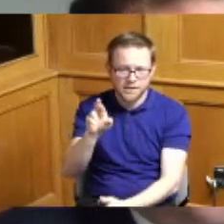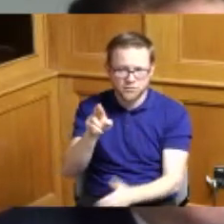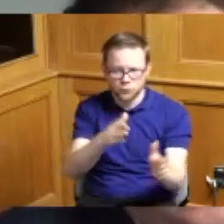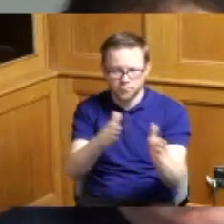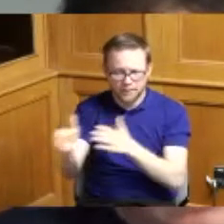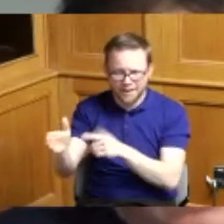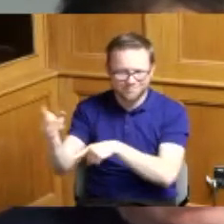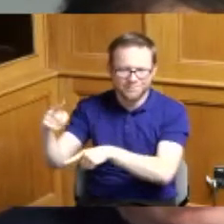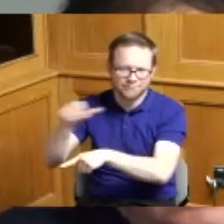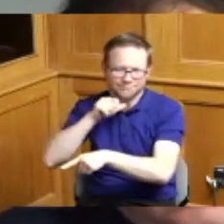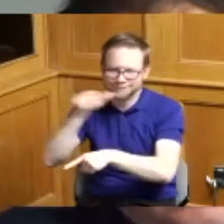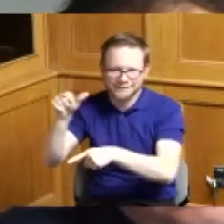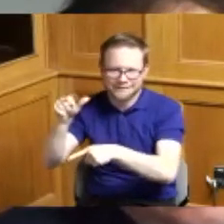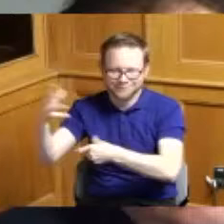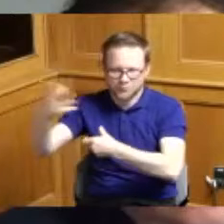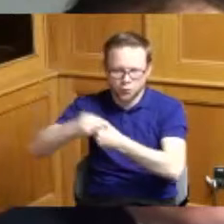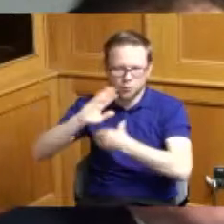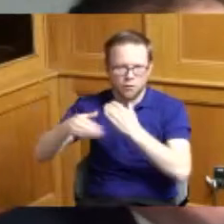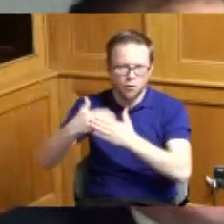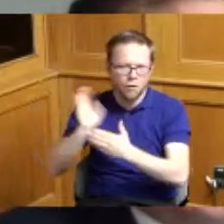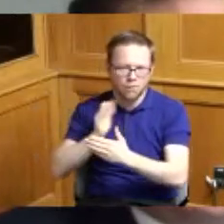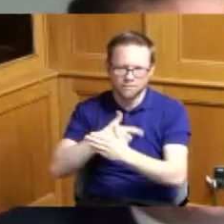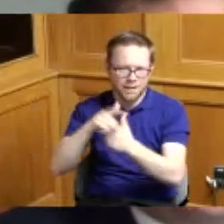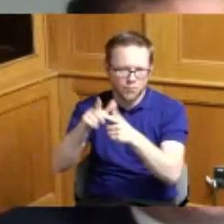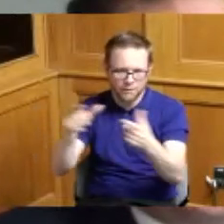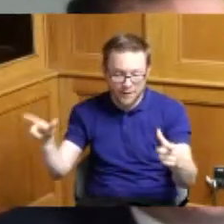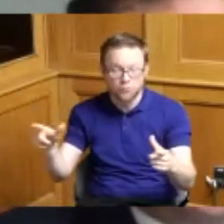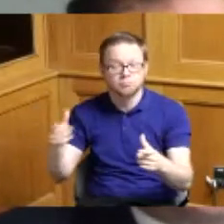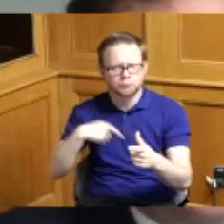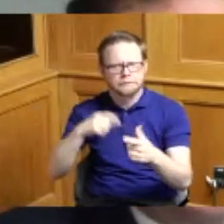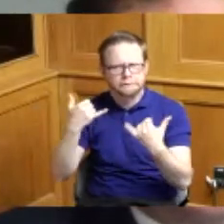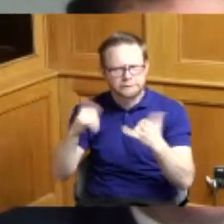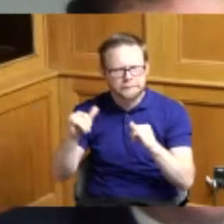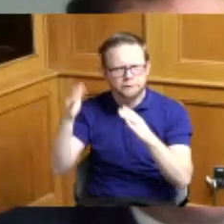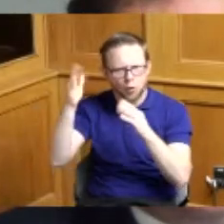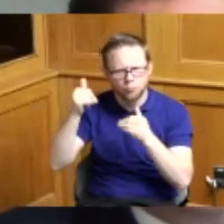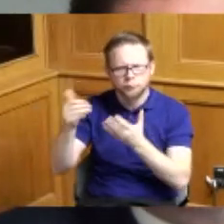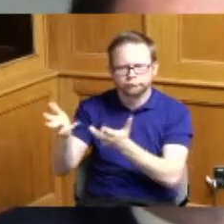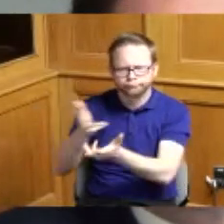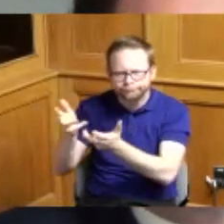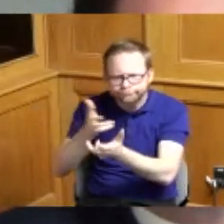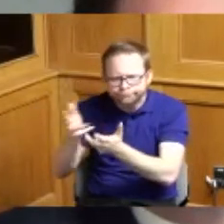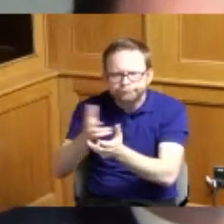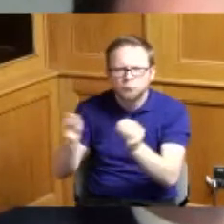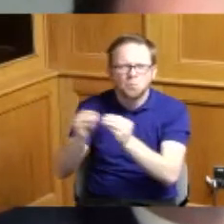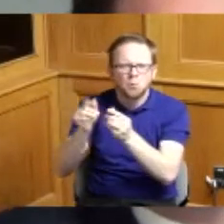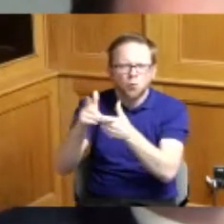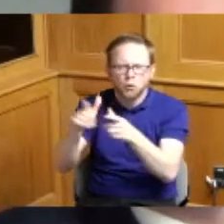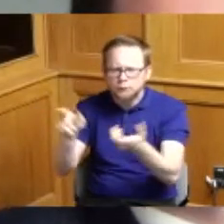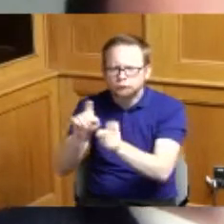uh on that and and still hope uh to continue to get some language that is more consistent with